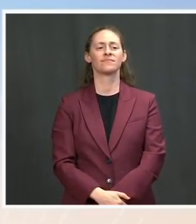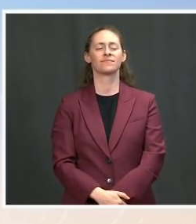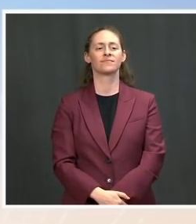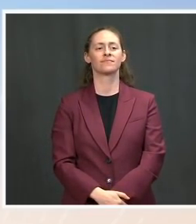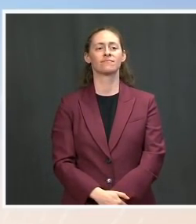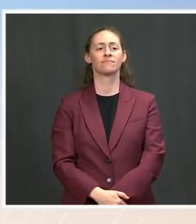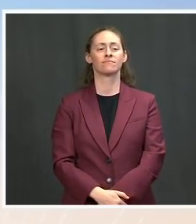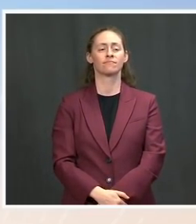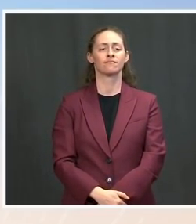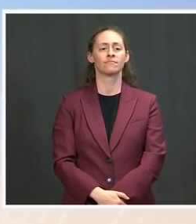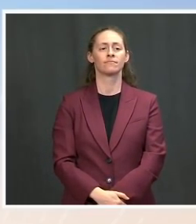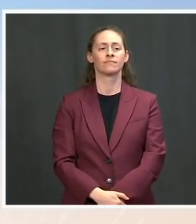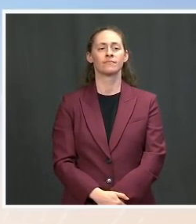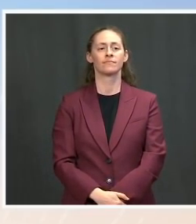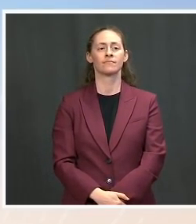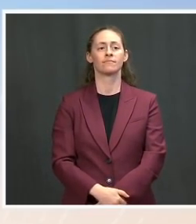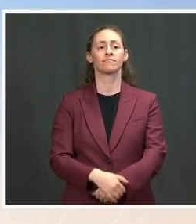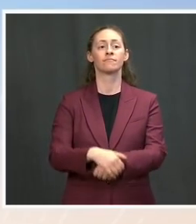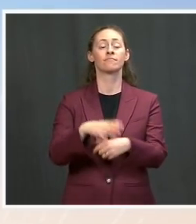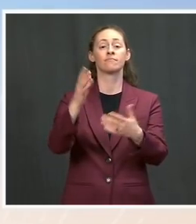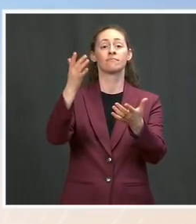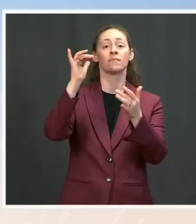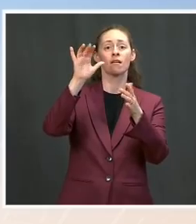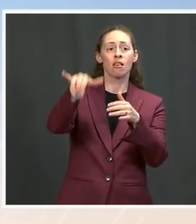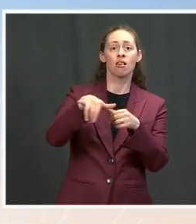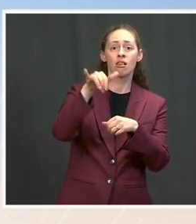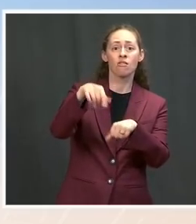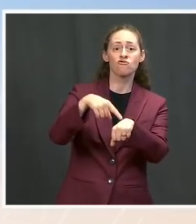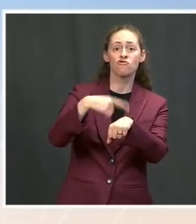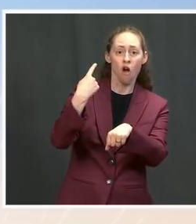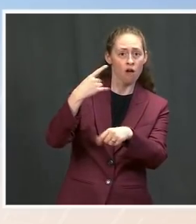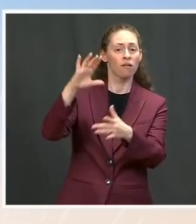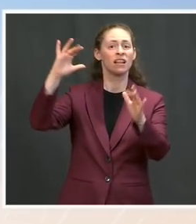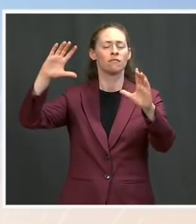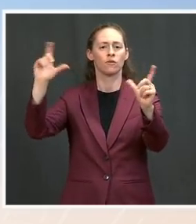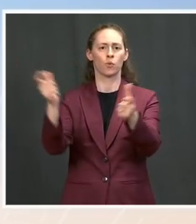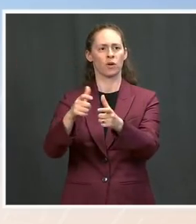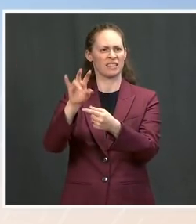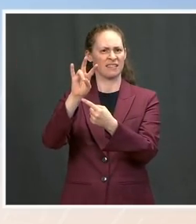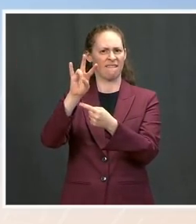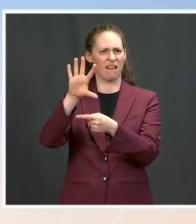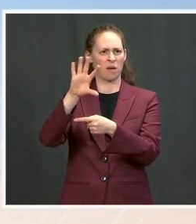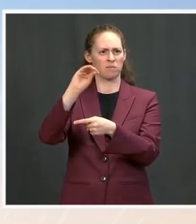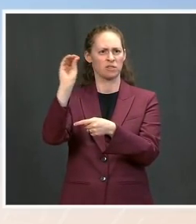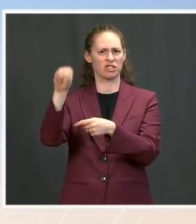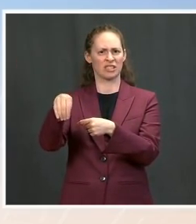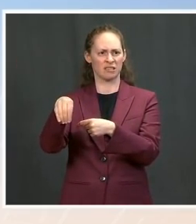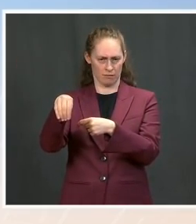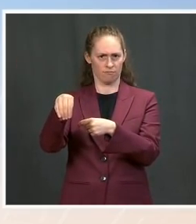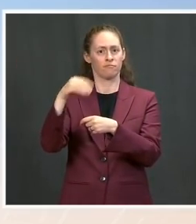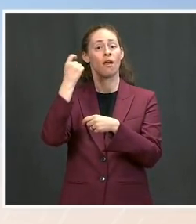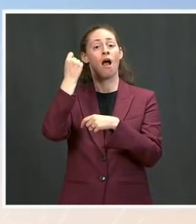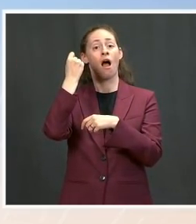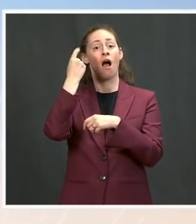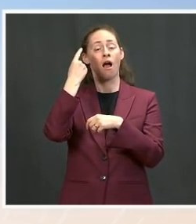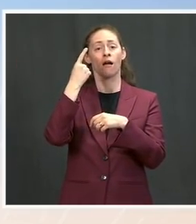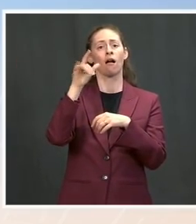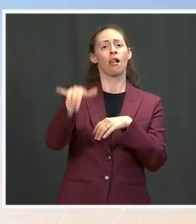from 131 hours at the end of March to under 30 hours now. And just yesterday, the Department of Homeland Security